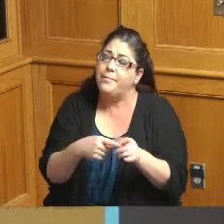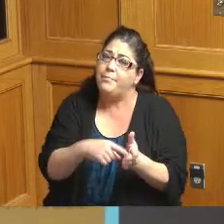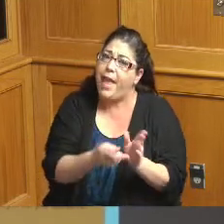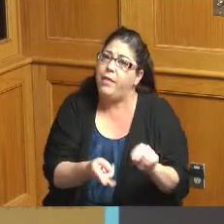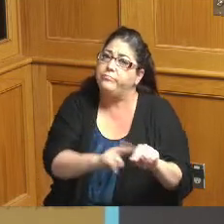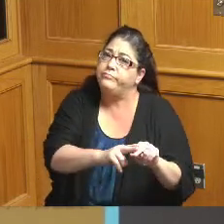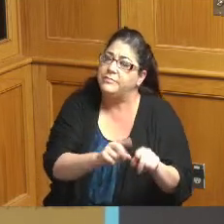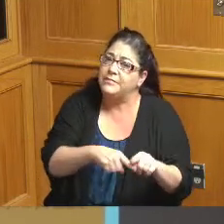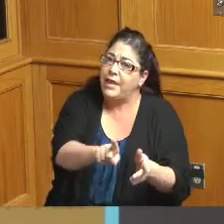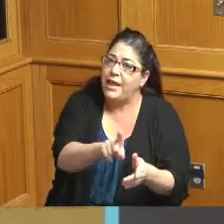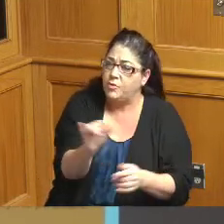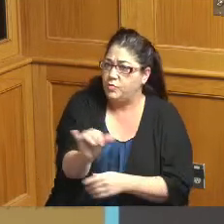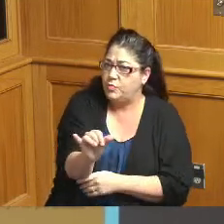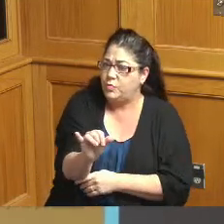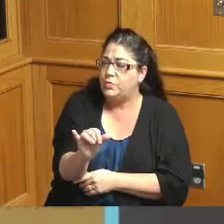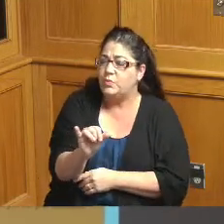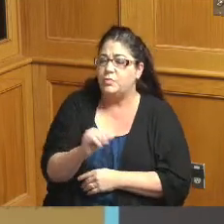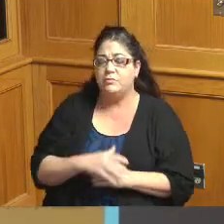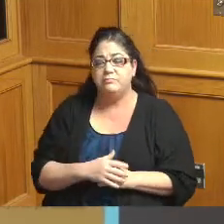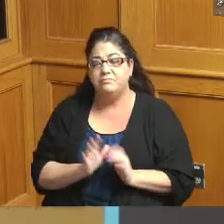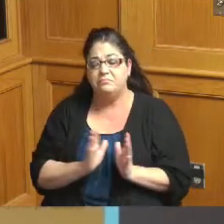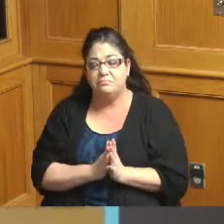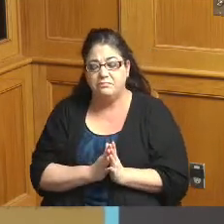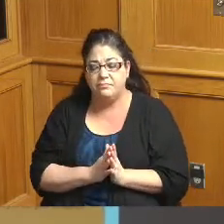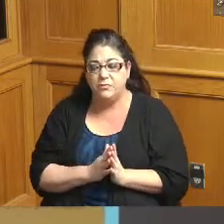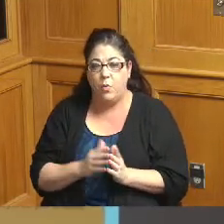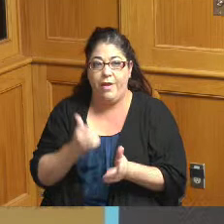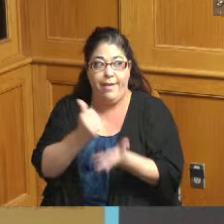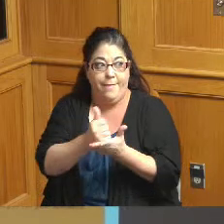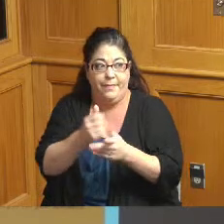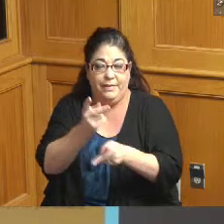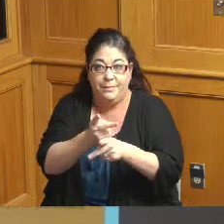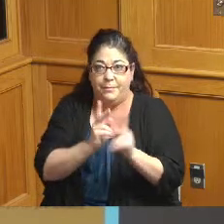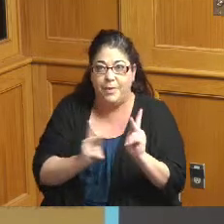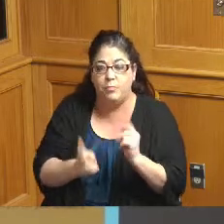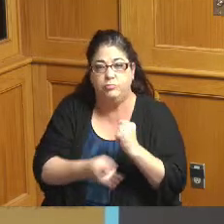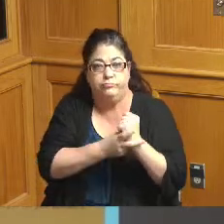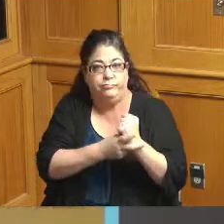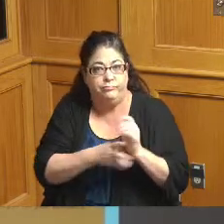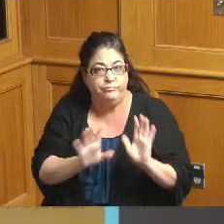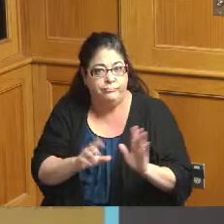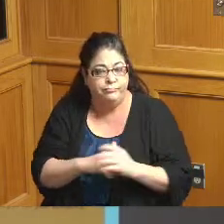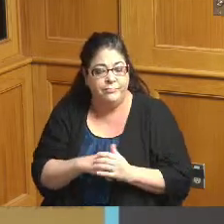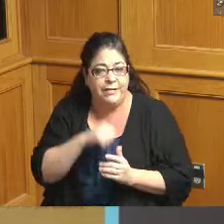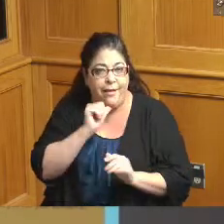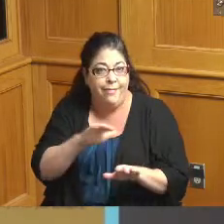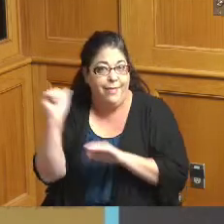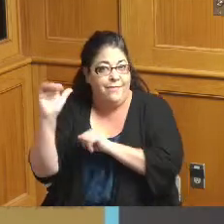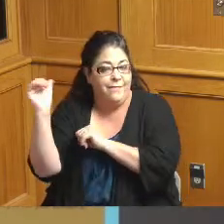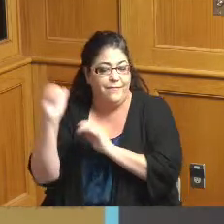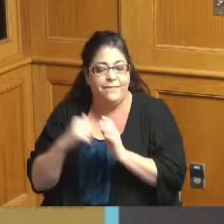hour differential as well so that really helped with retention but recruitment continues to be